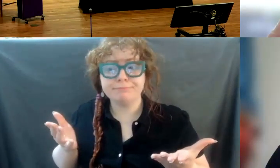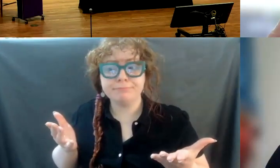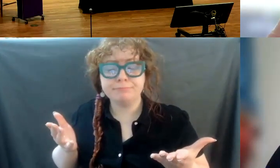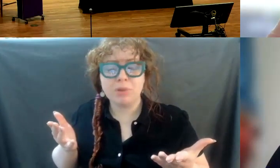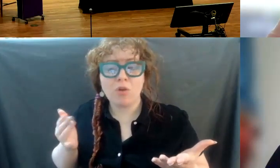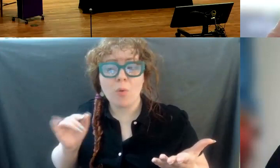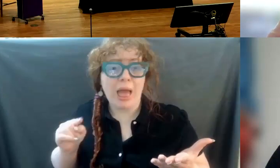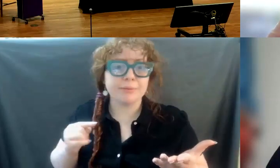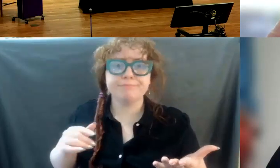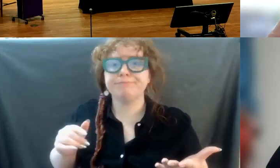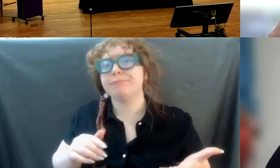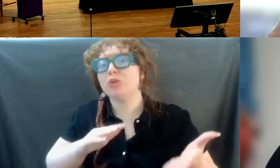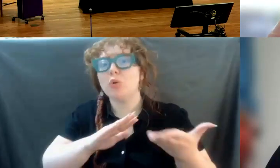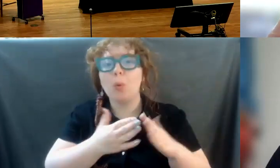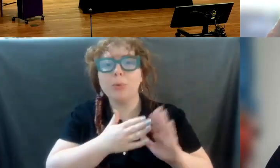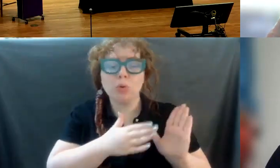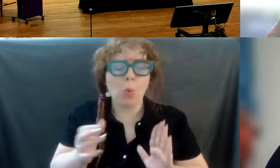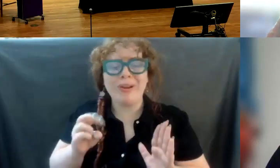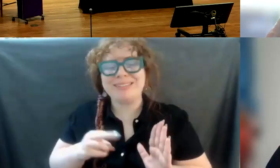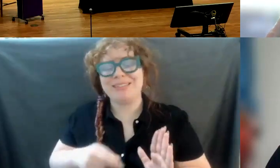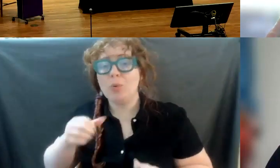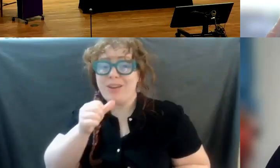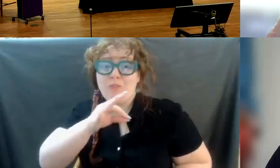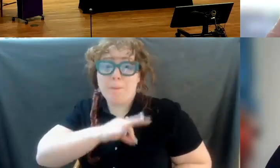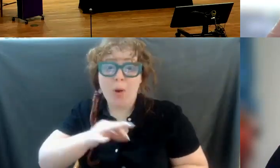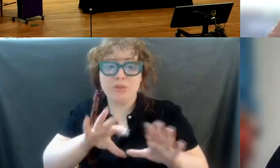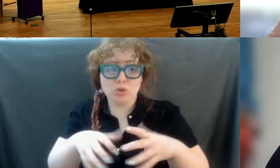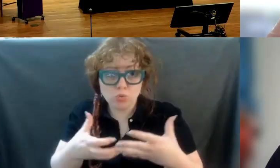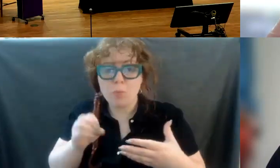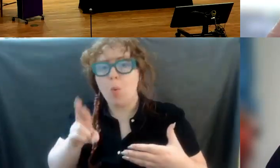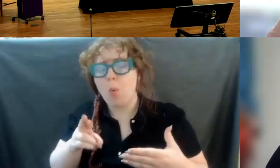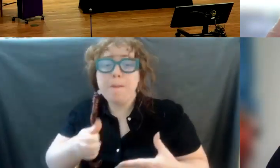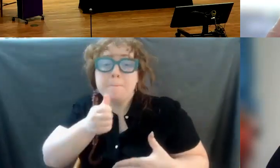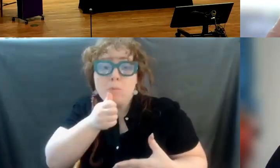whether it be a group, the nonprofit organization,